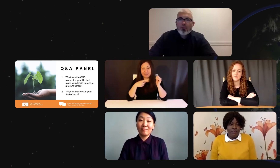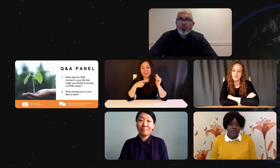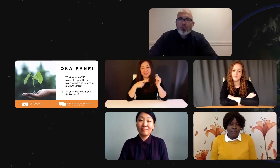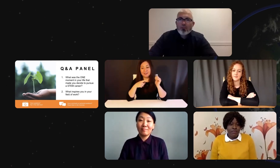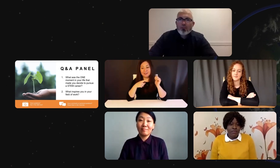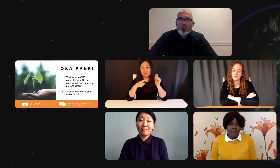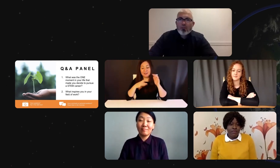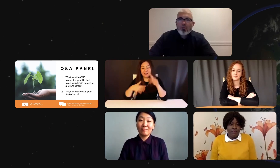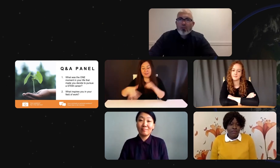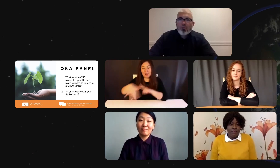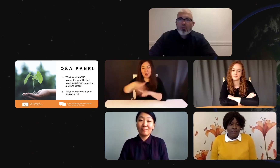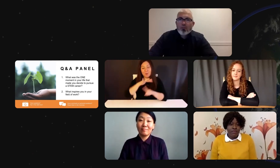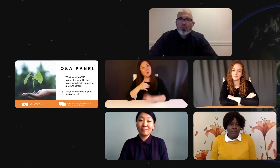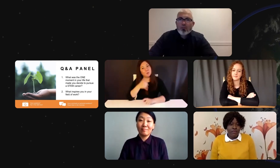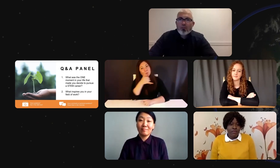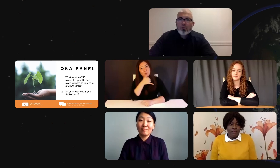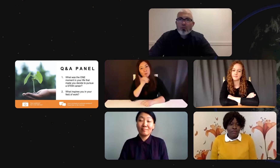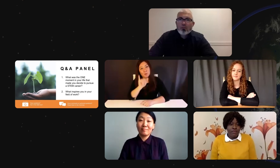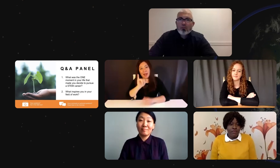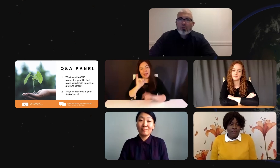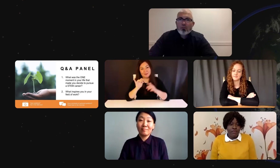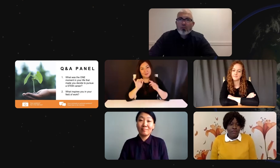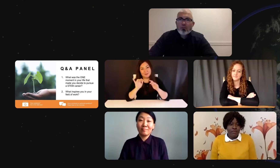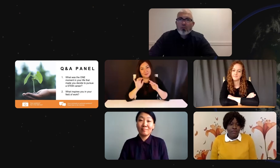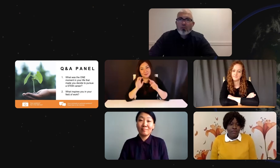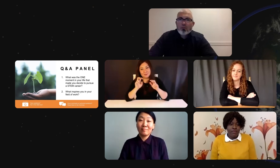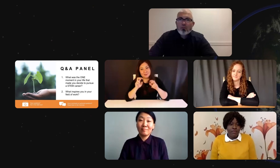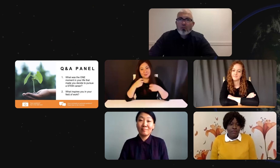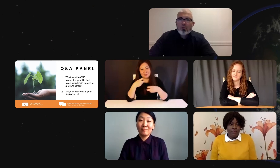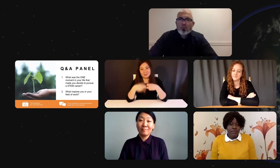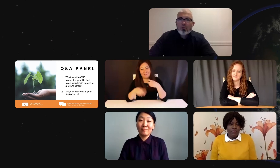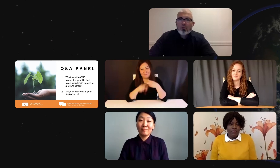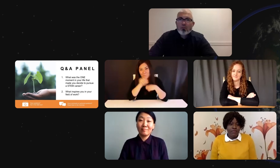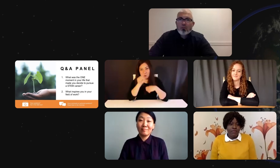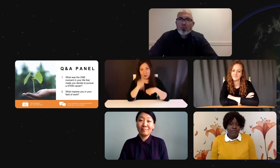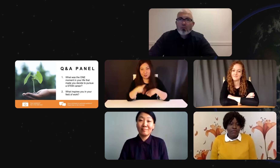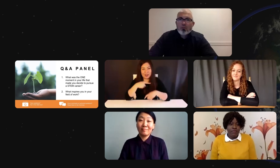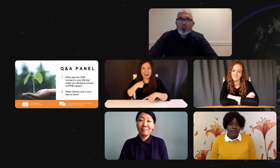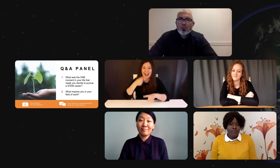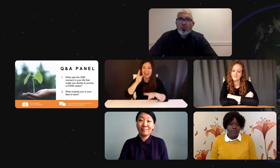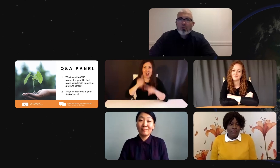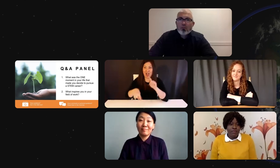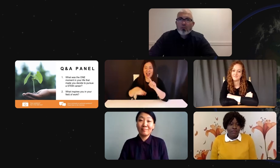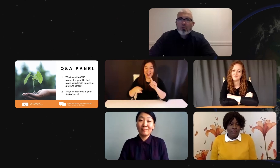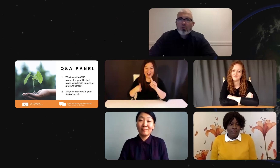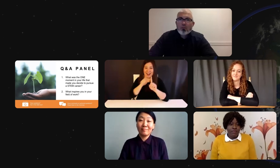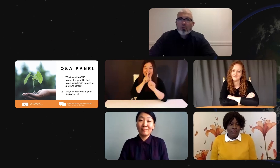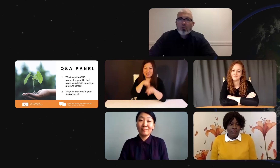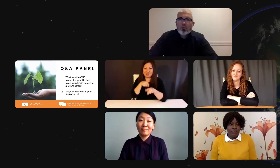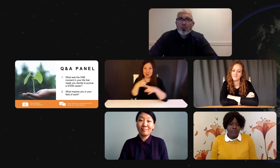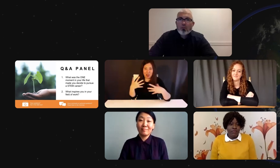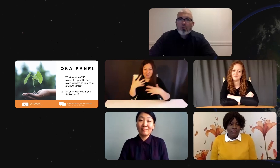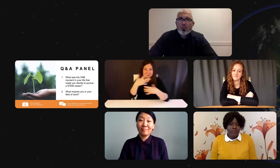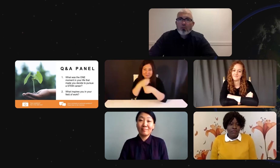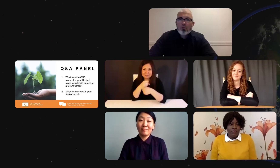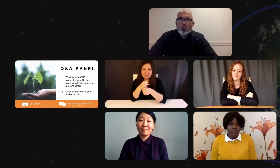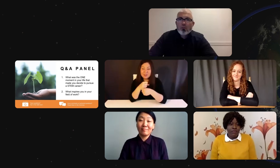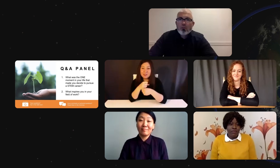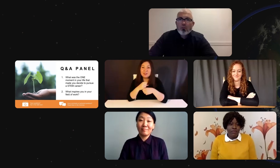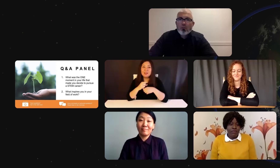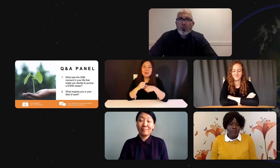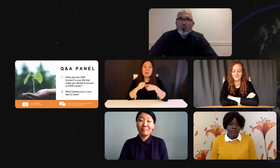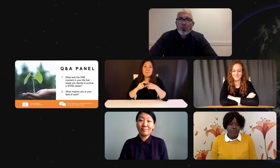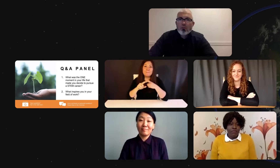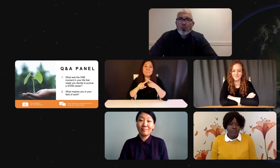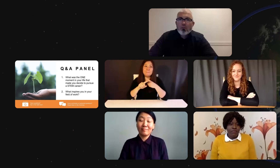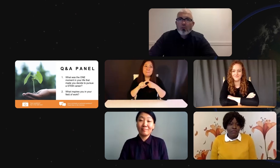As far as working with hearing people, that's a tough question I don't think I can respond